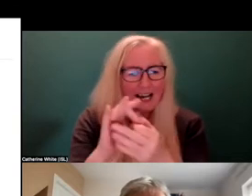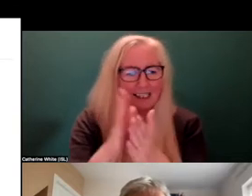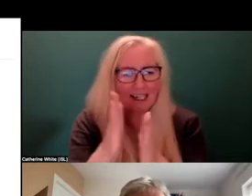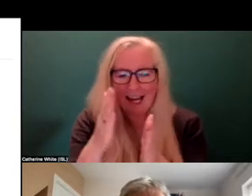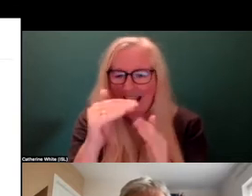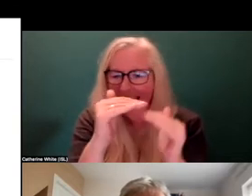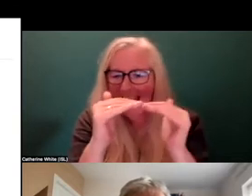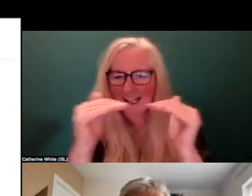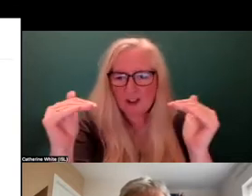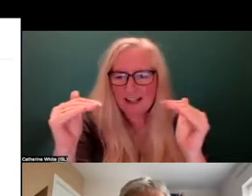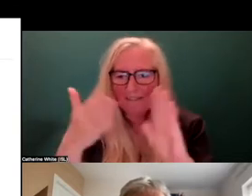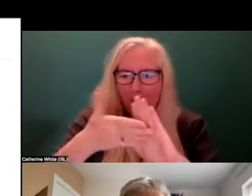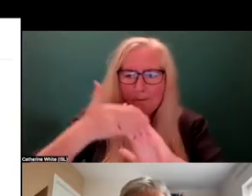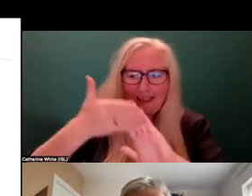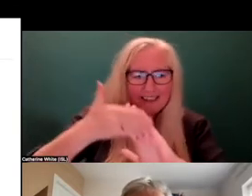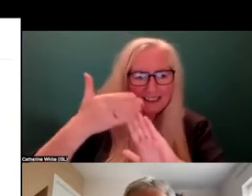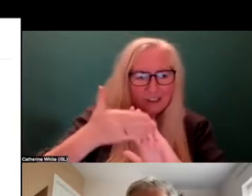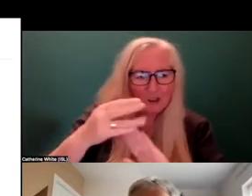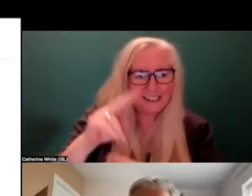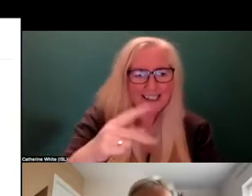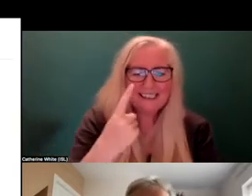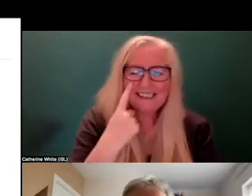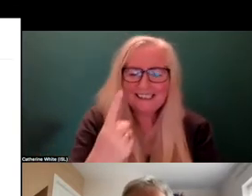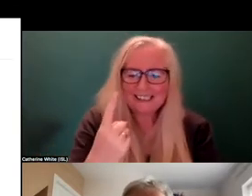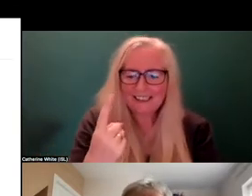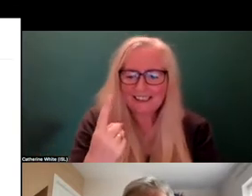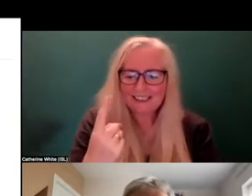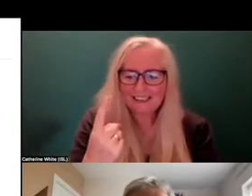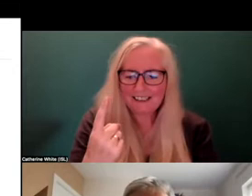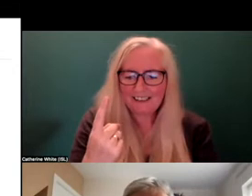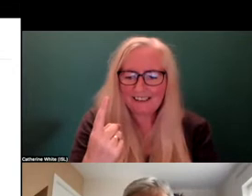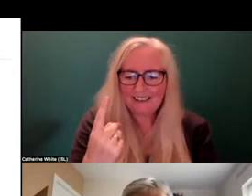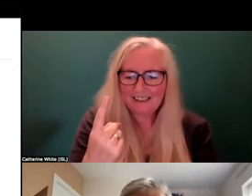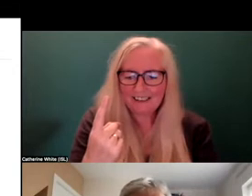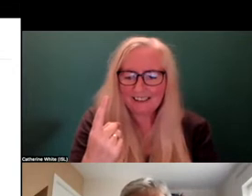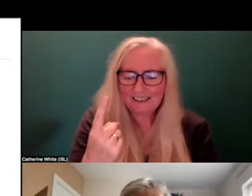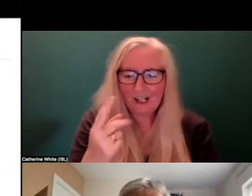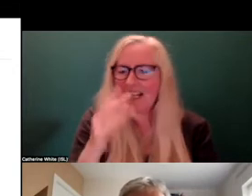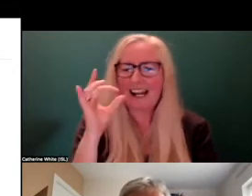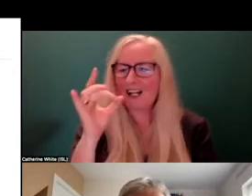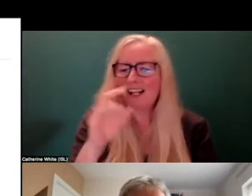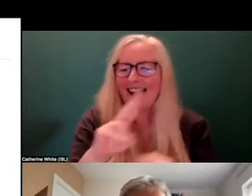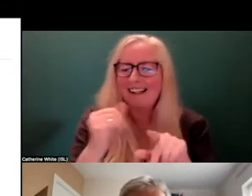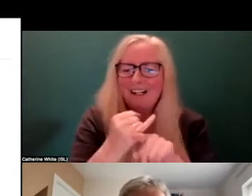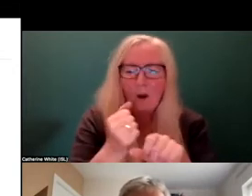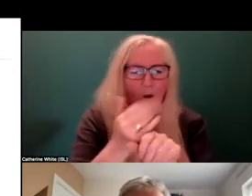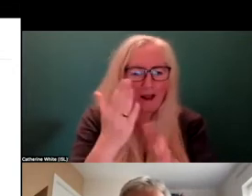the edge of the building here, in being able to sort of deal with light, even though kitchens mightn't be the things we're in all the time.